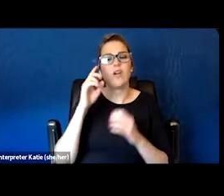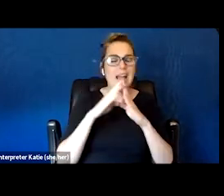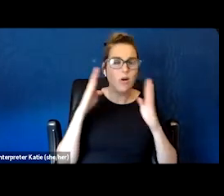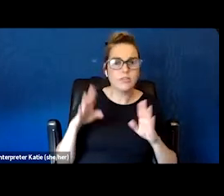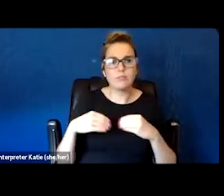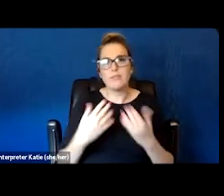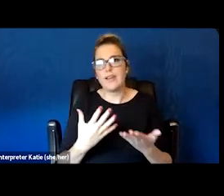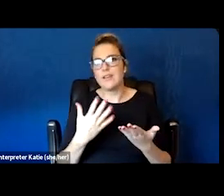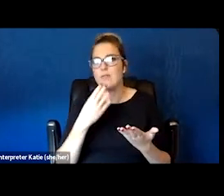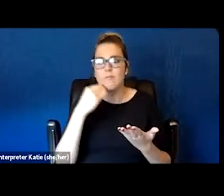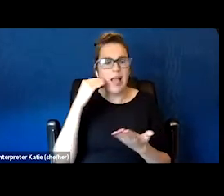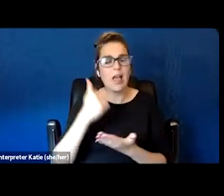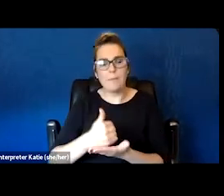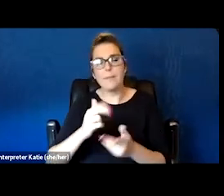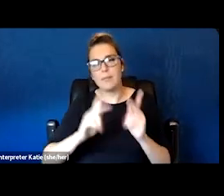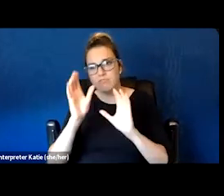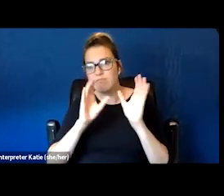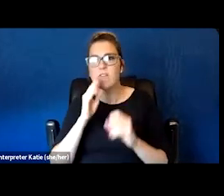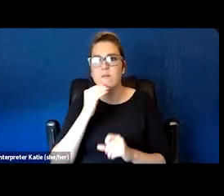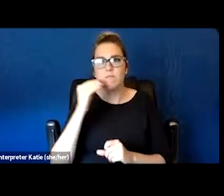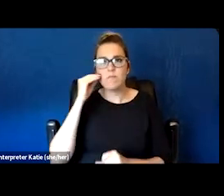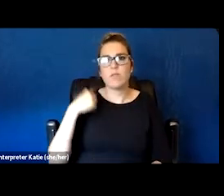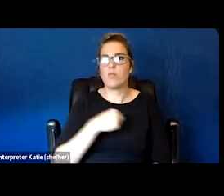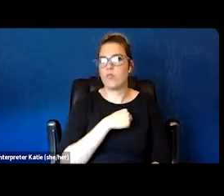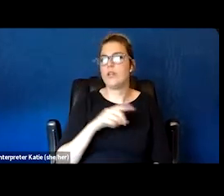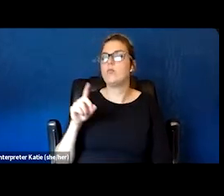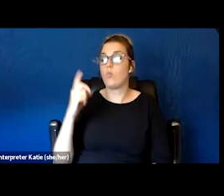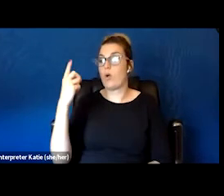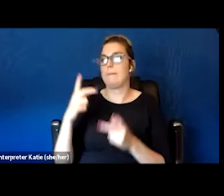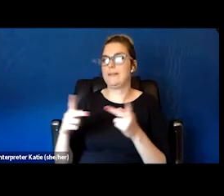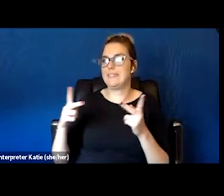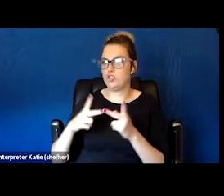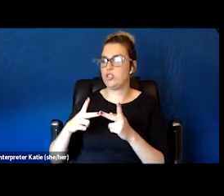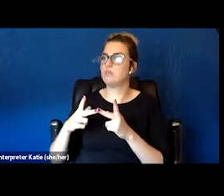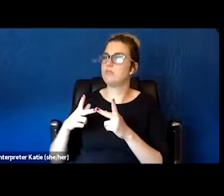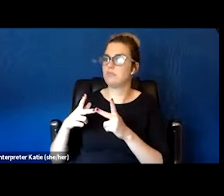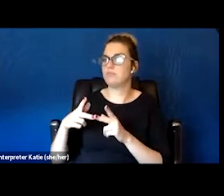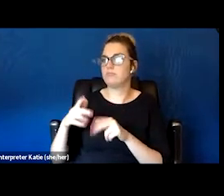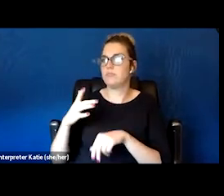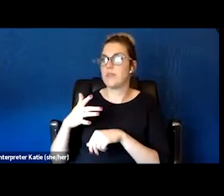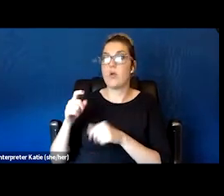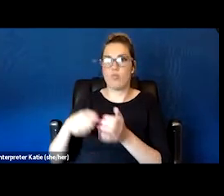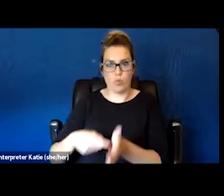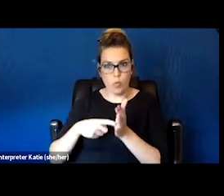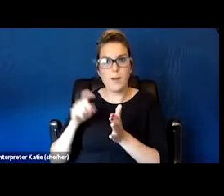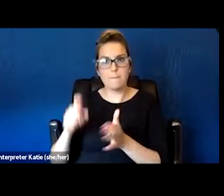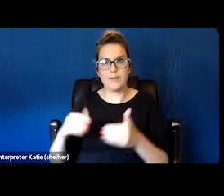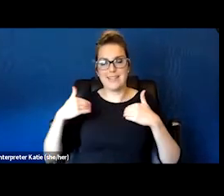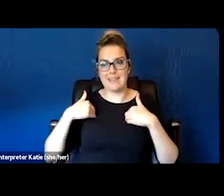So we have a dedicated seat for a Behavioral Health person. It changes year after year, but always somebody within our Behavioral Health department.